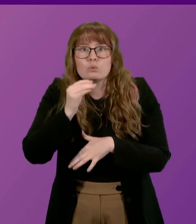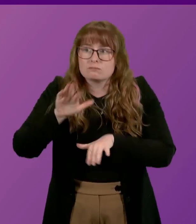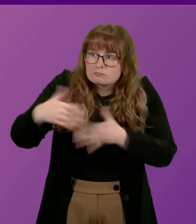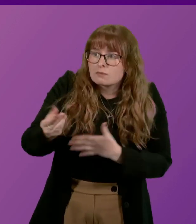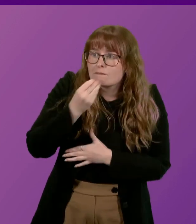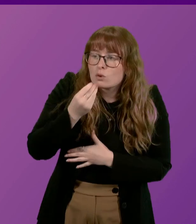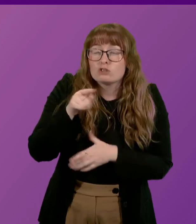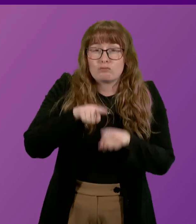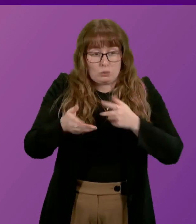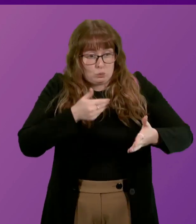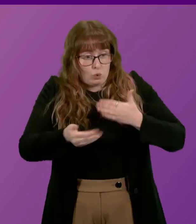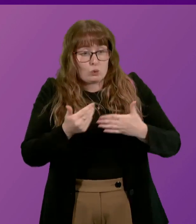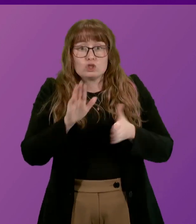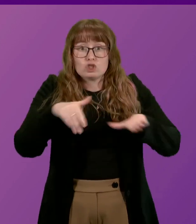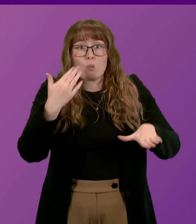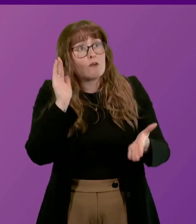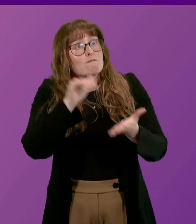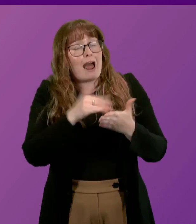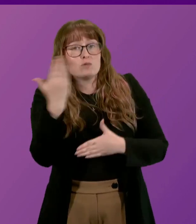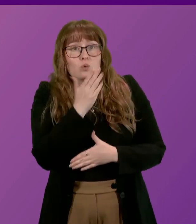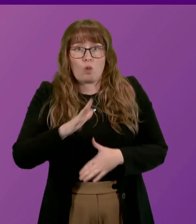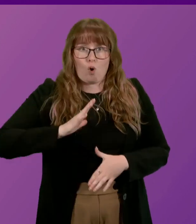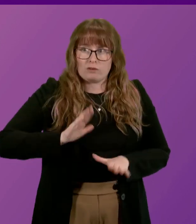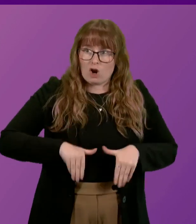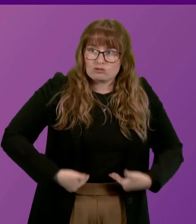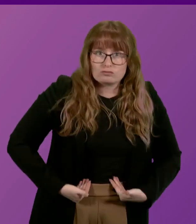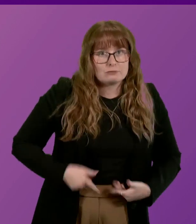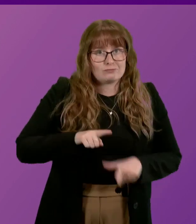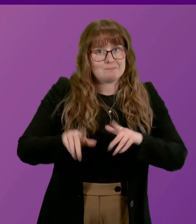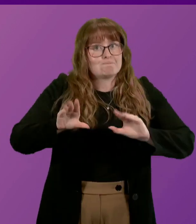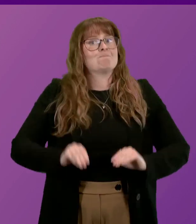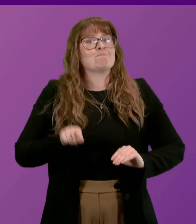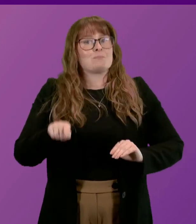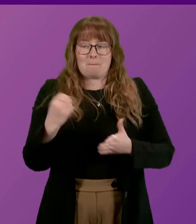of children who come to school hungry. Ensuring that children have a good and